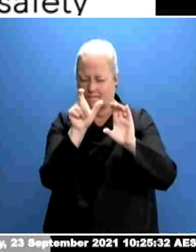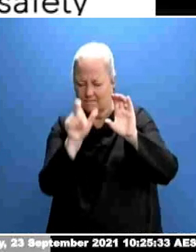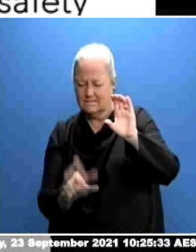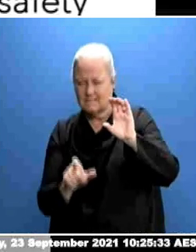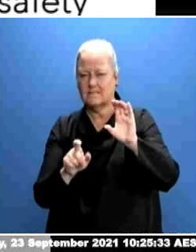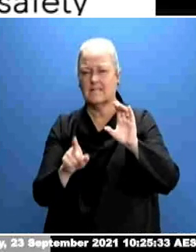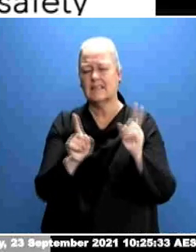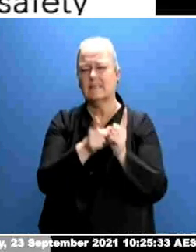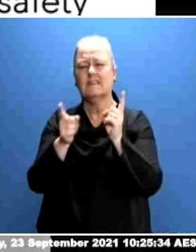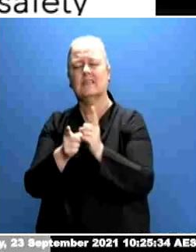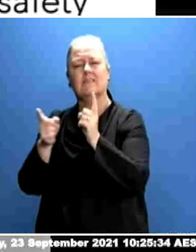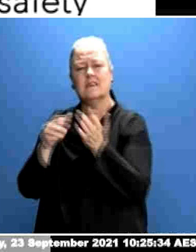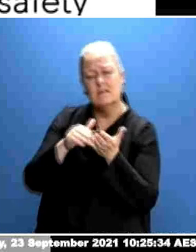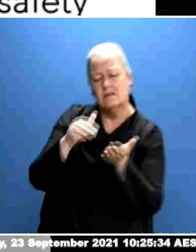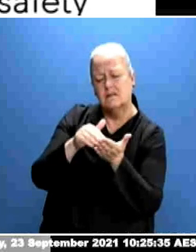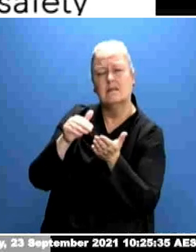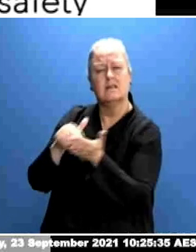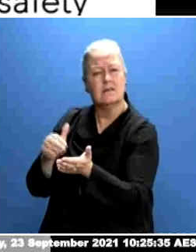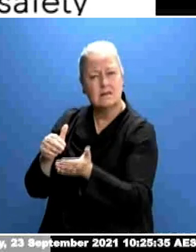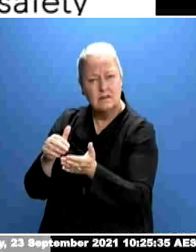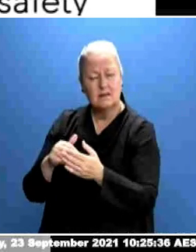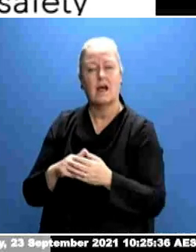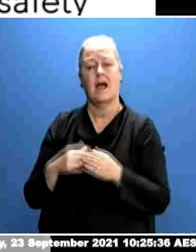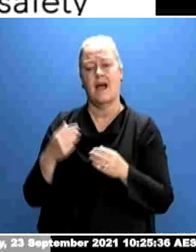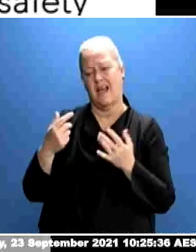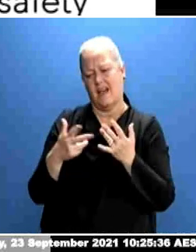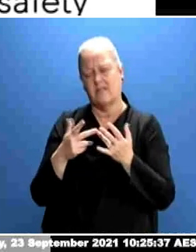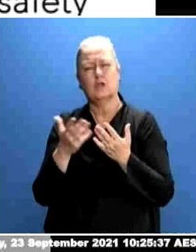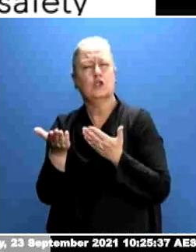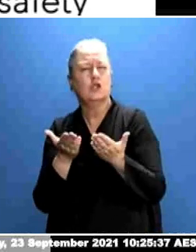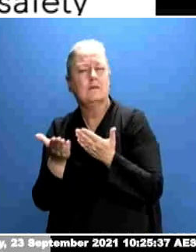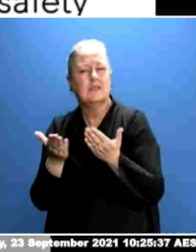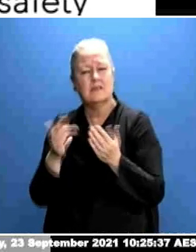as the responsibility of other services in adjunct to Secure Care